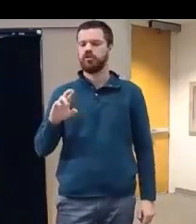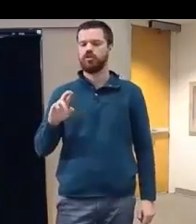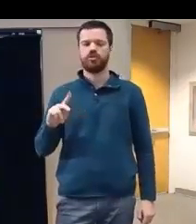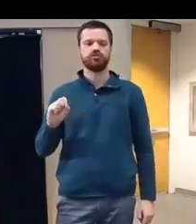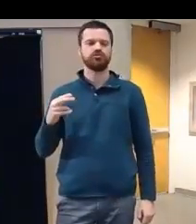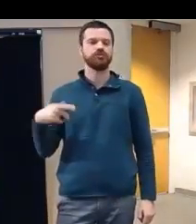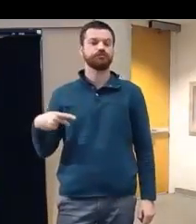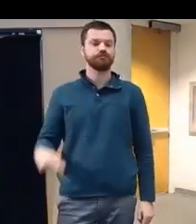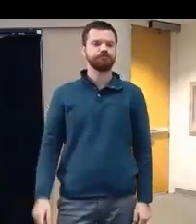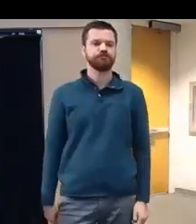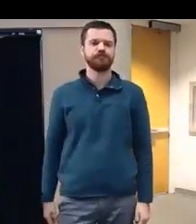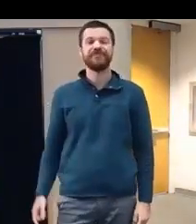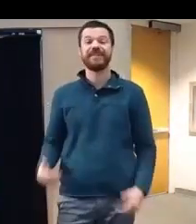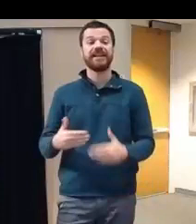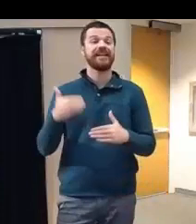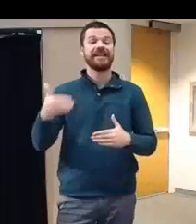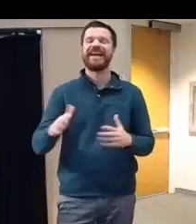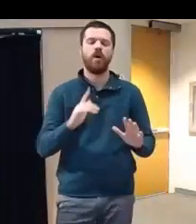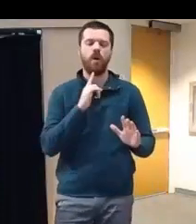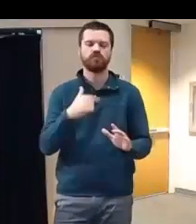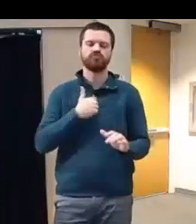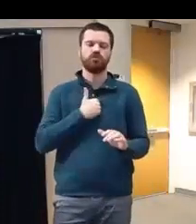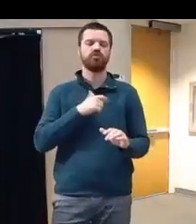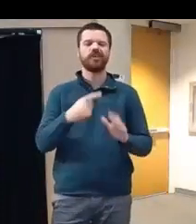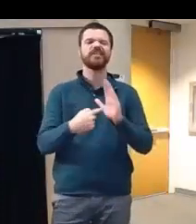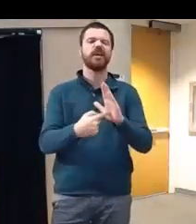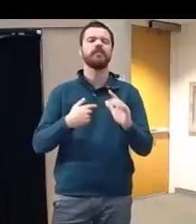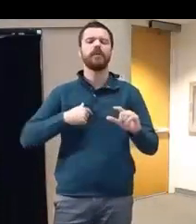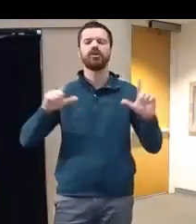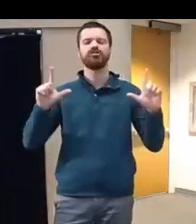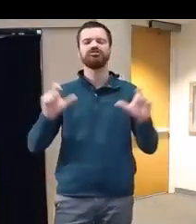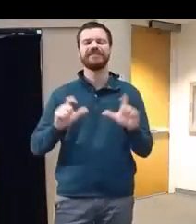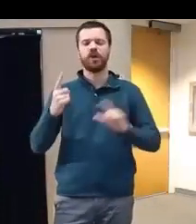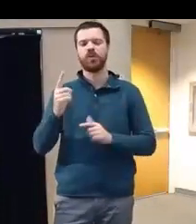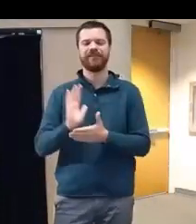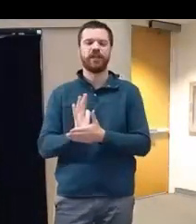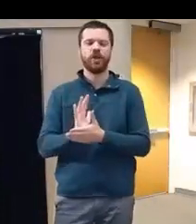next steps um sorry this is just an example I just took a screenshot of a video and then a